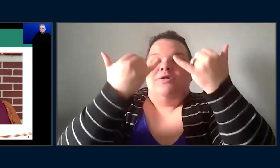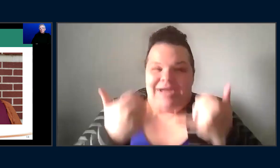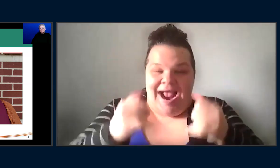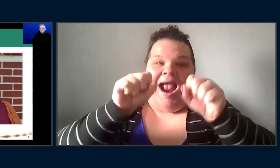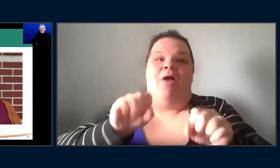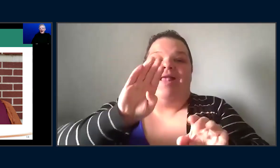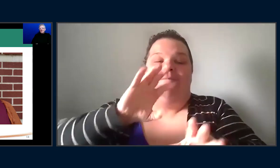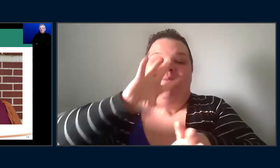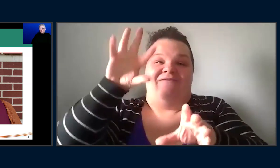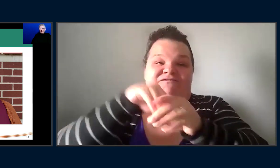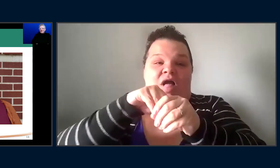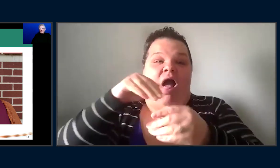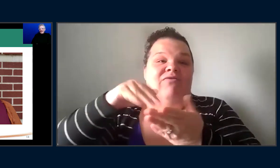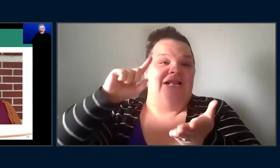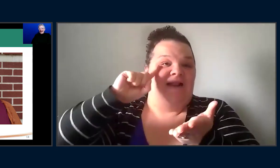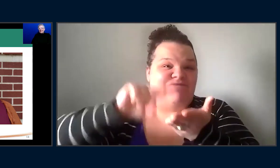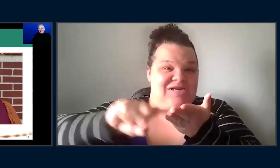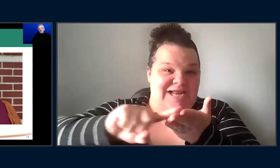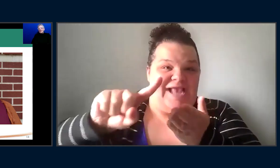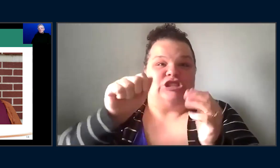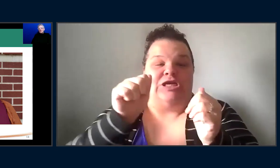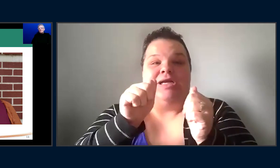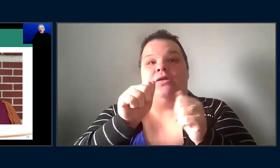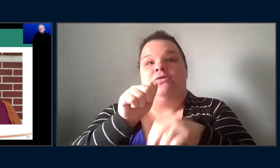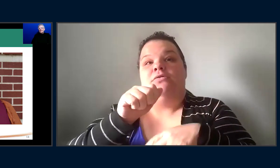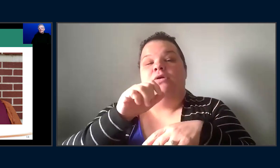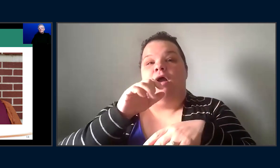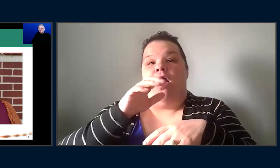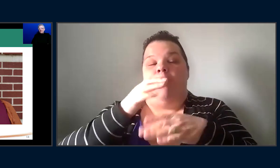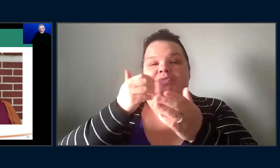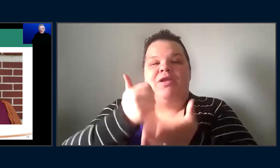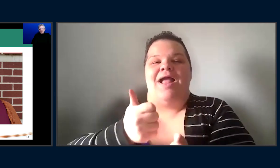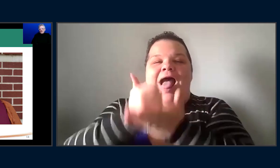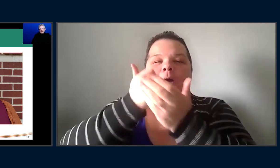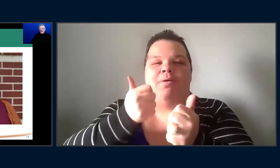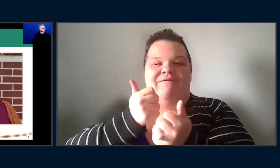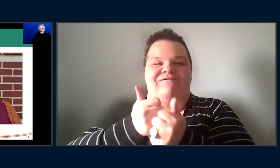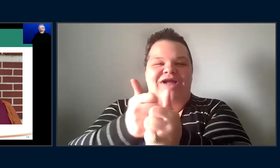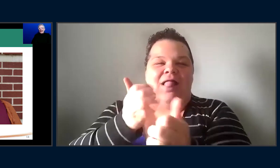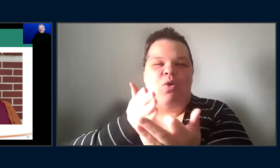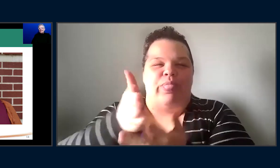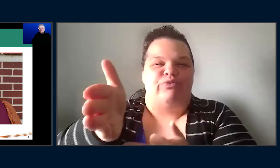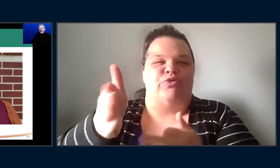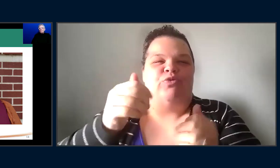more responsibility focusing on complaints. And now I can be involved in investigations